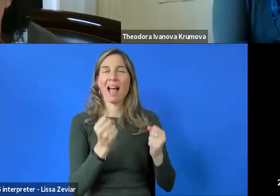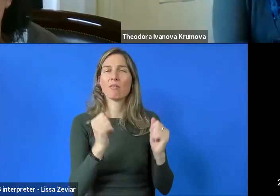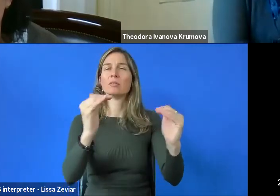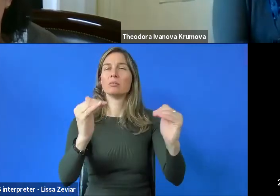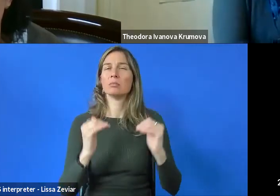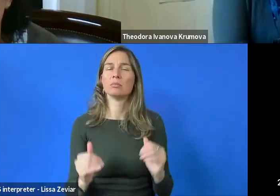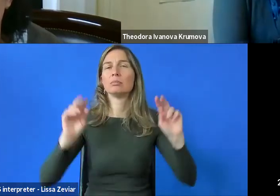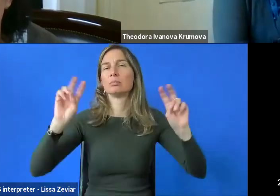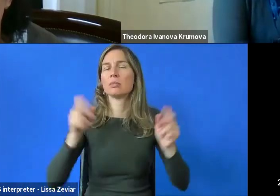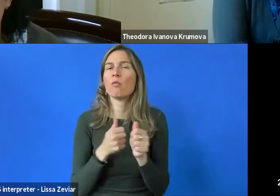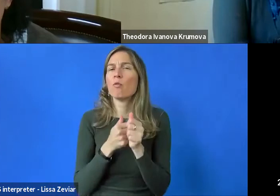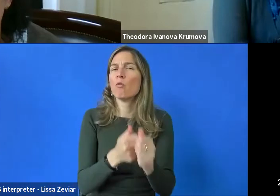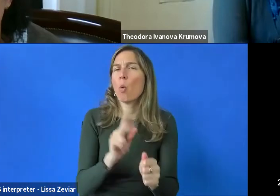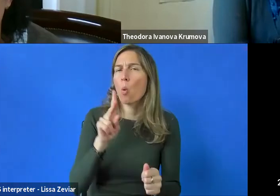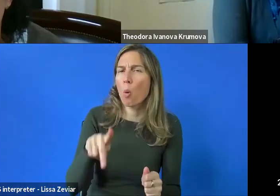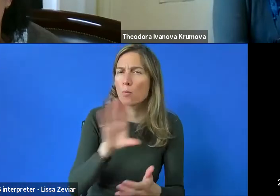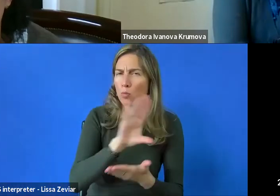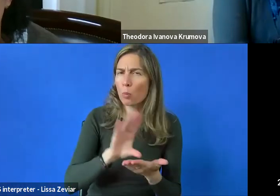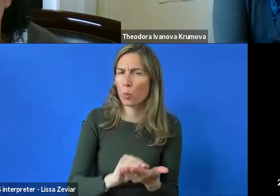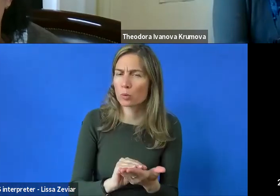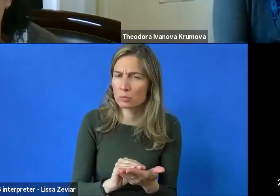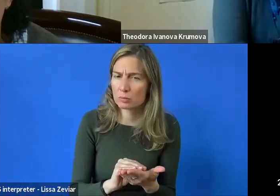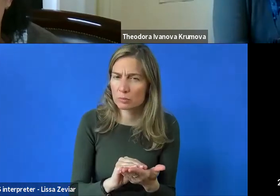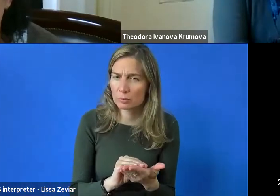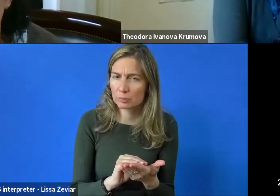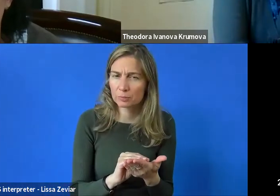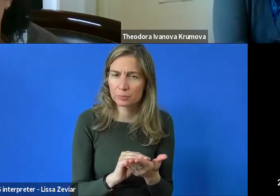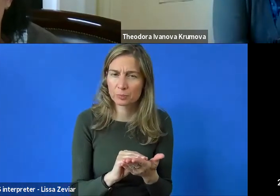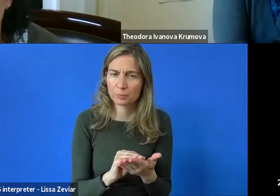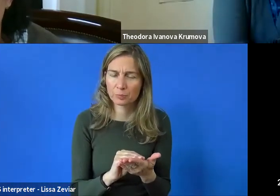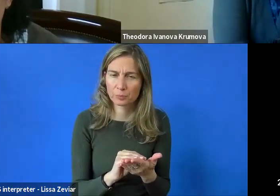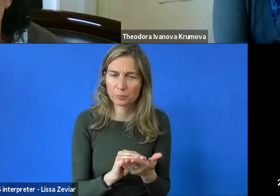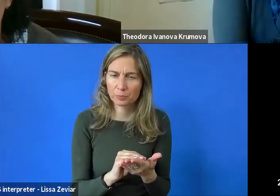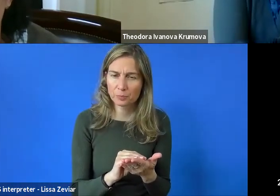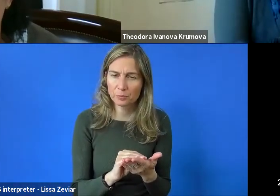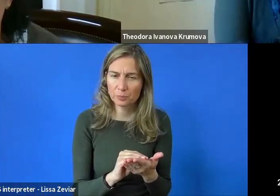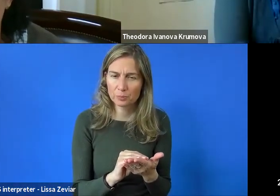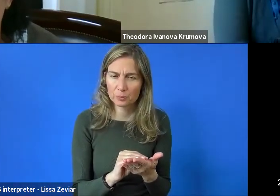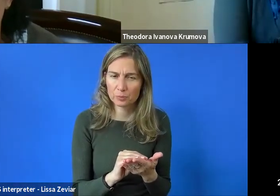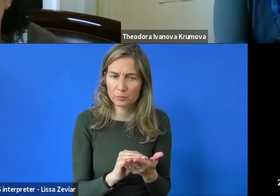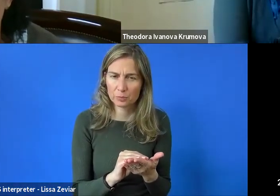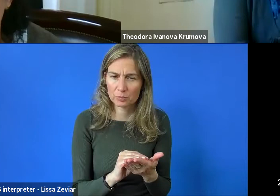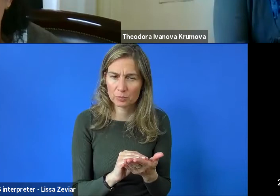And the follow-up observations by the Member States